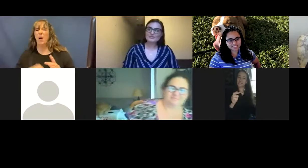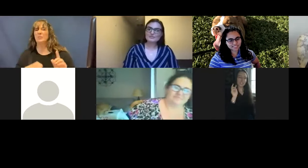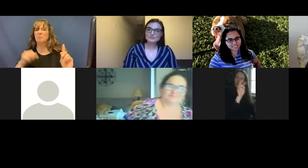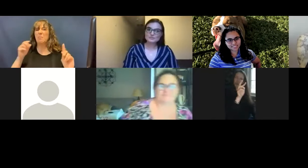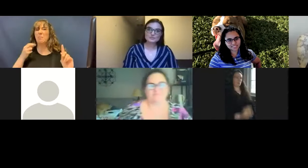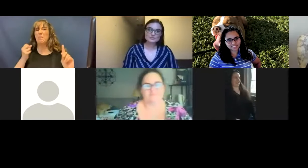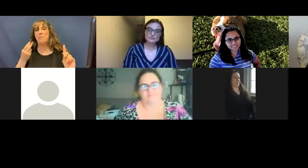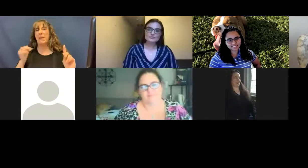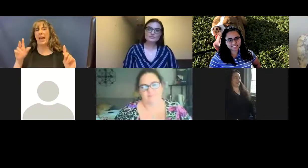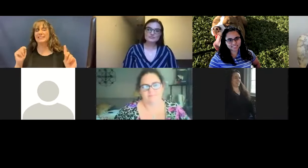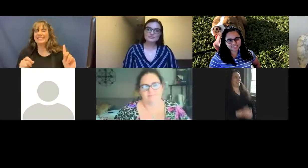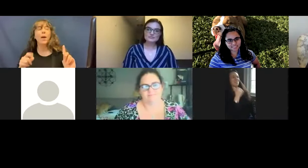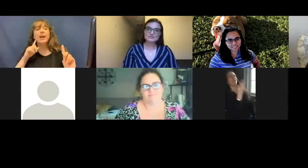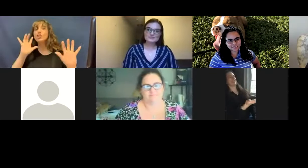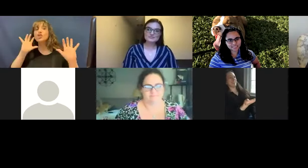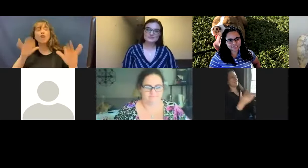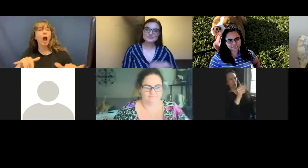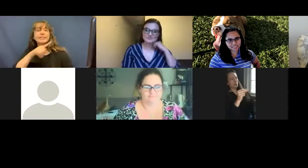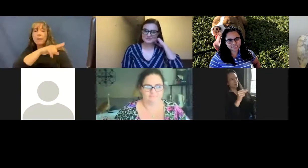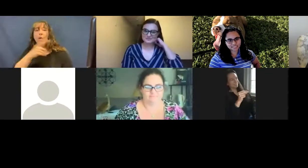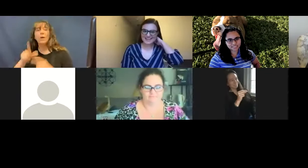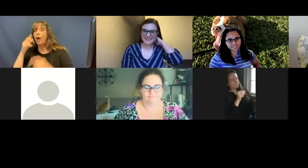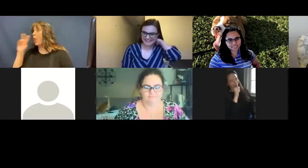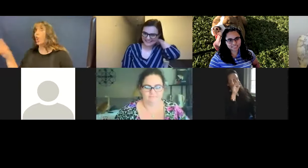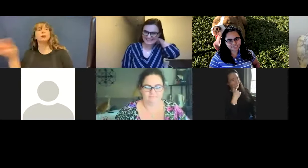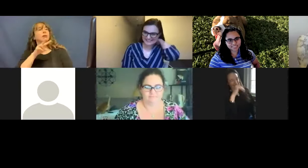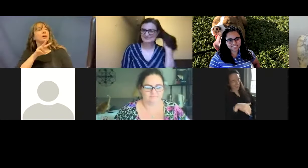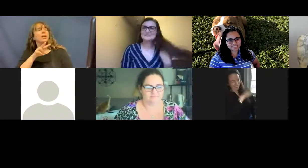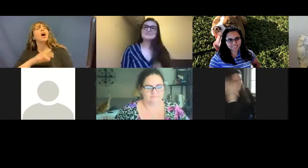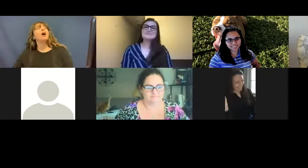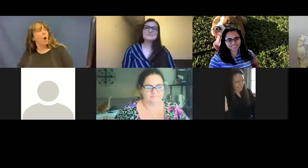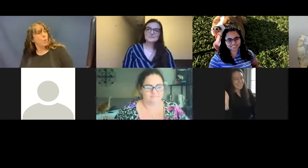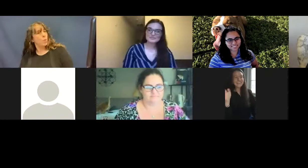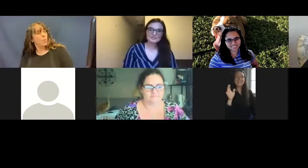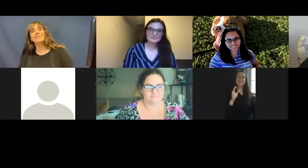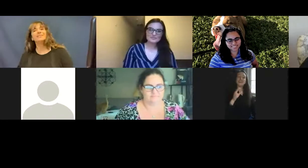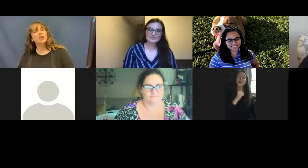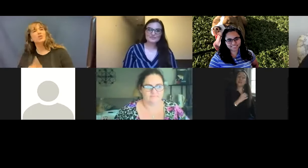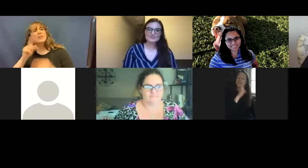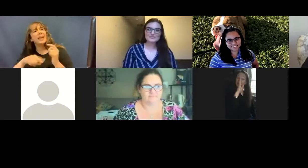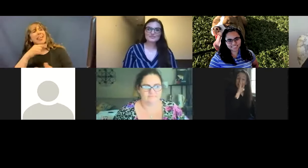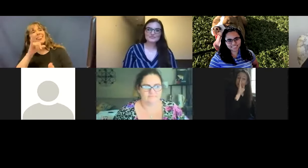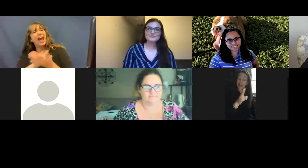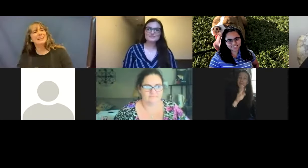just look at him and say, what gives? No. You can't say that. So being very direct with